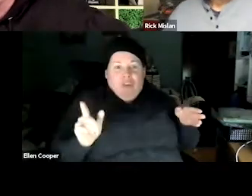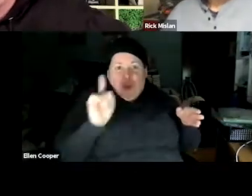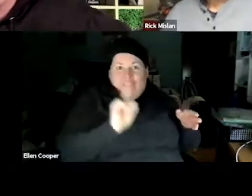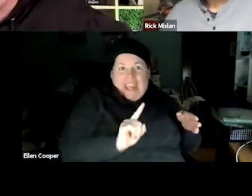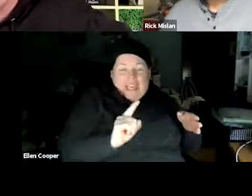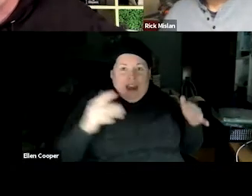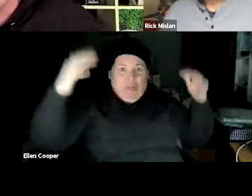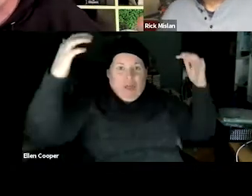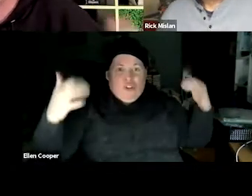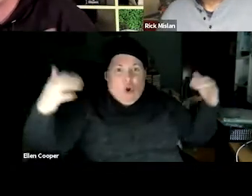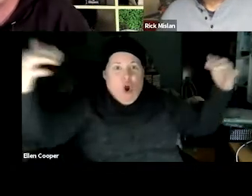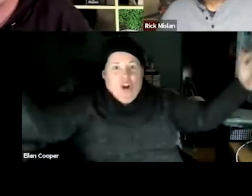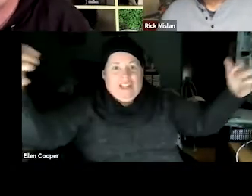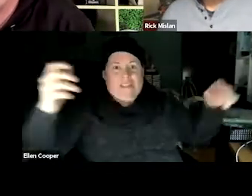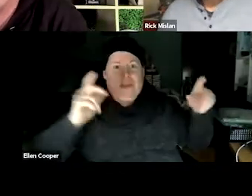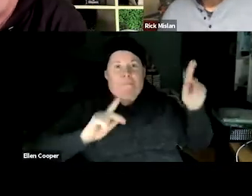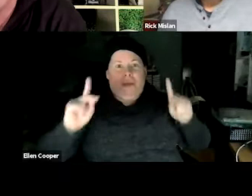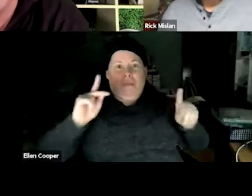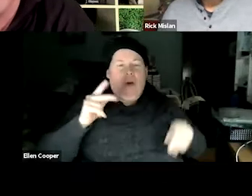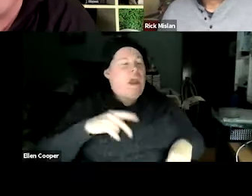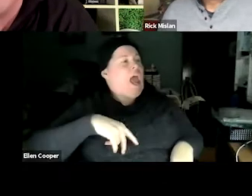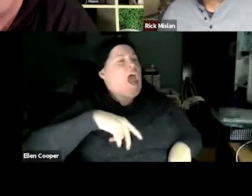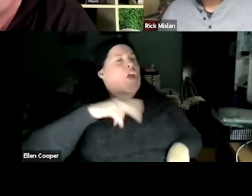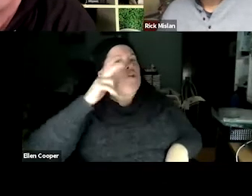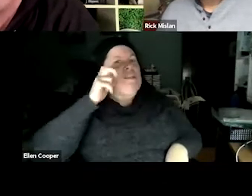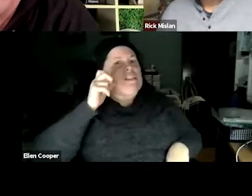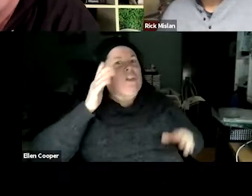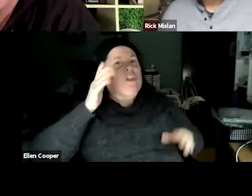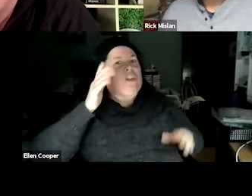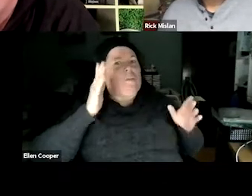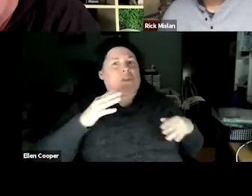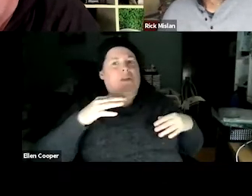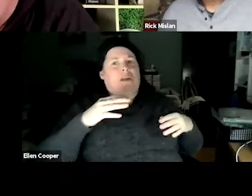people while you're listening to them basically social engineer their way into a legit company.